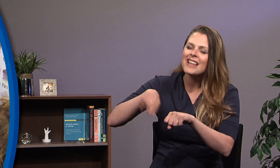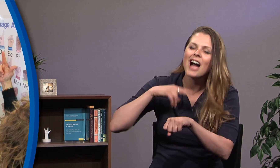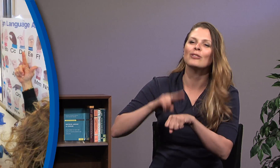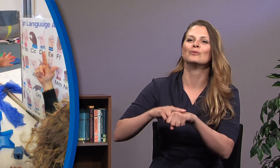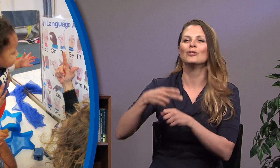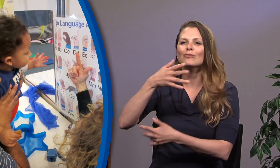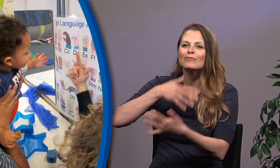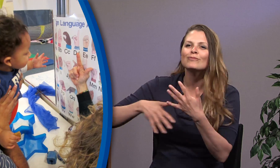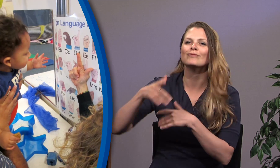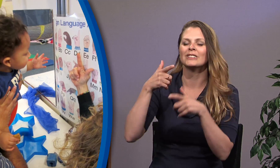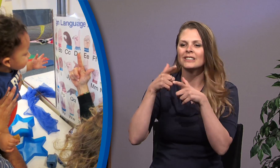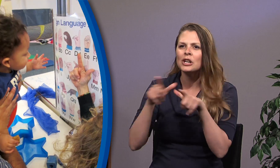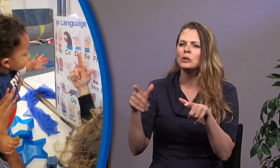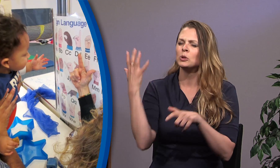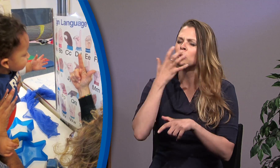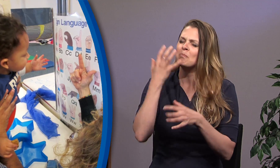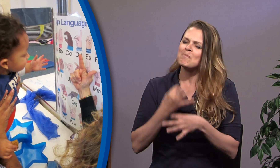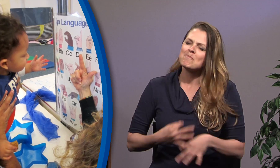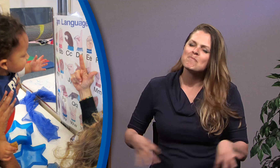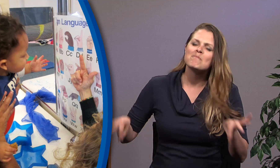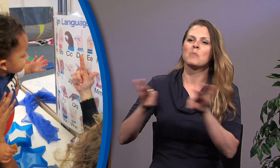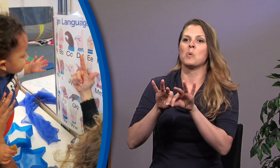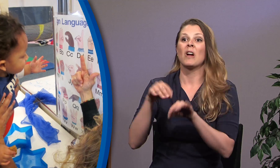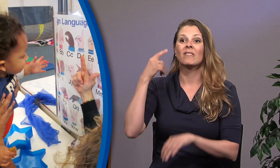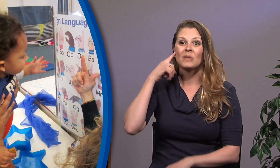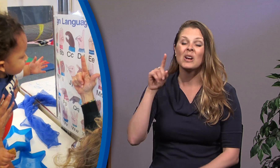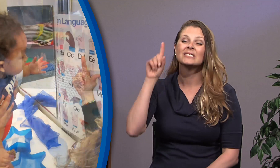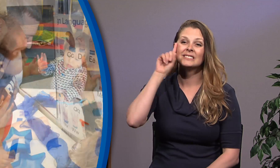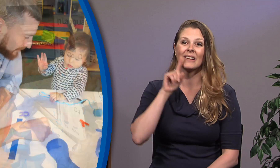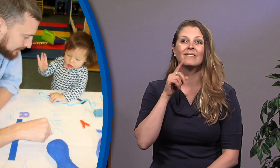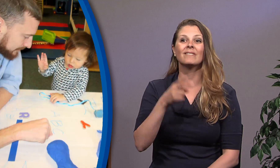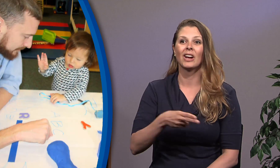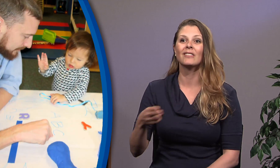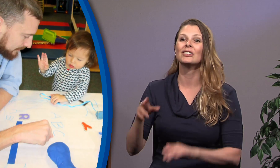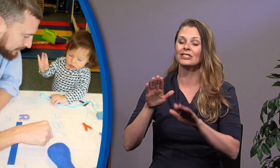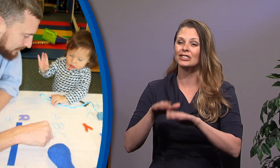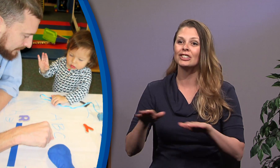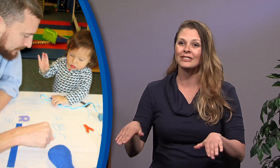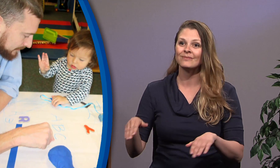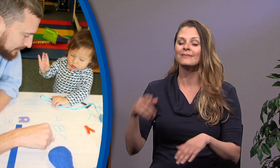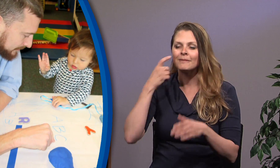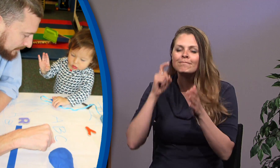Natural interactive language is equally critical to help children who are deaf and hard of hearing